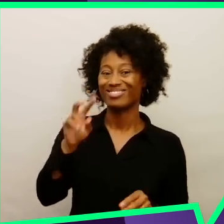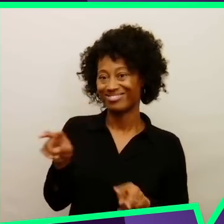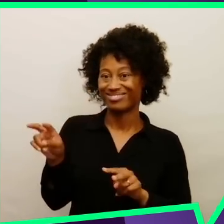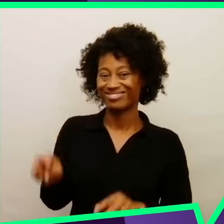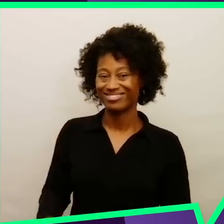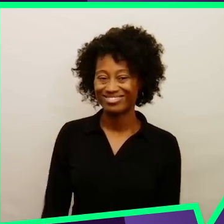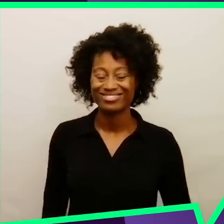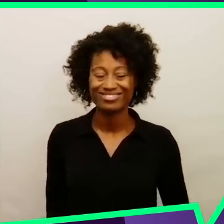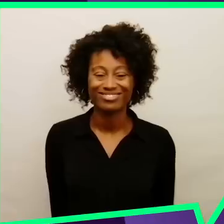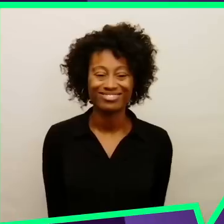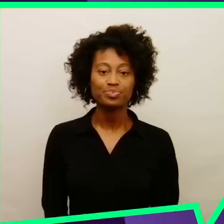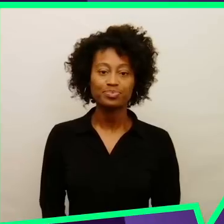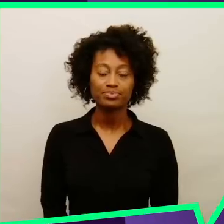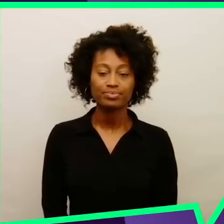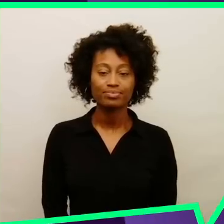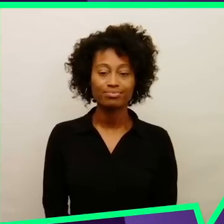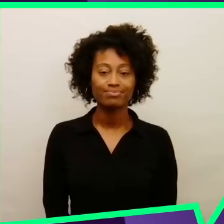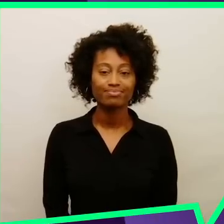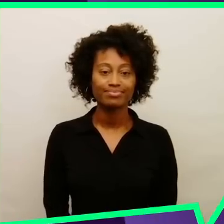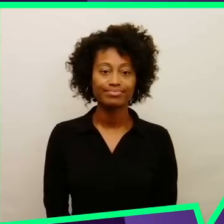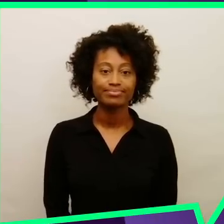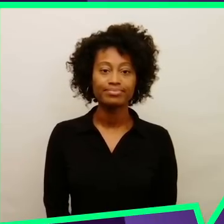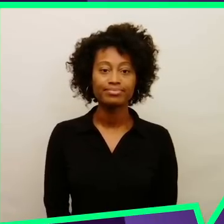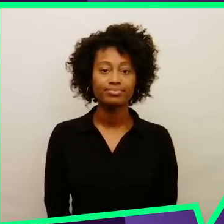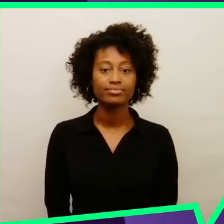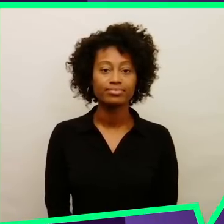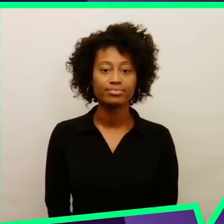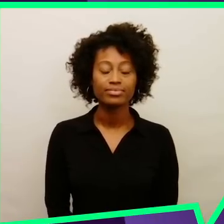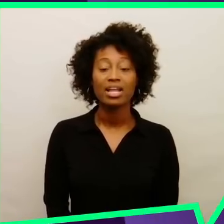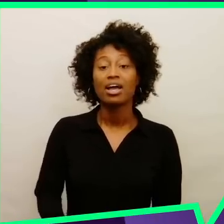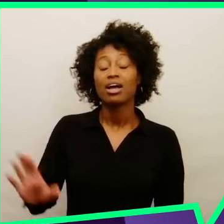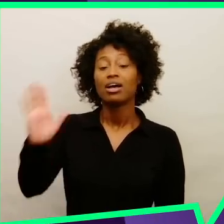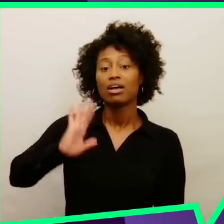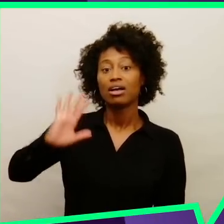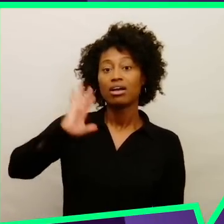I used to never really talk. Ever.